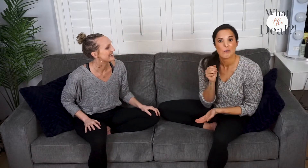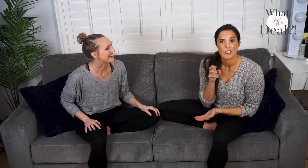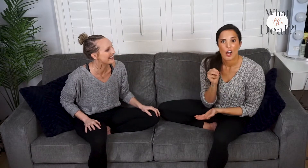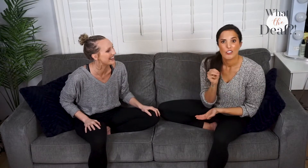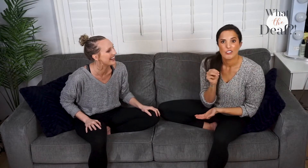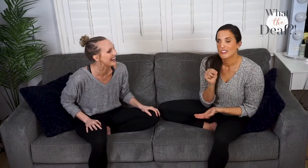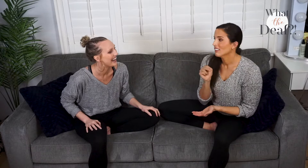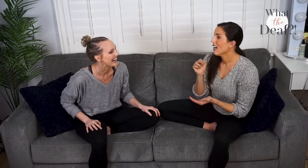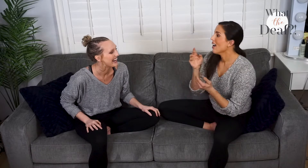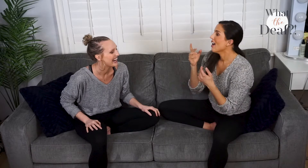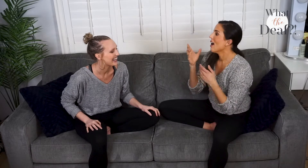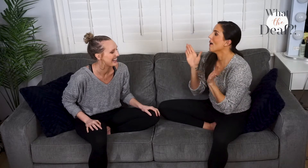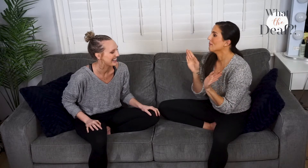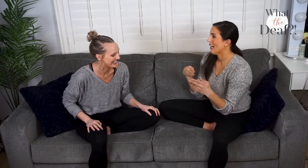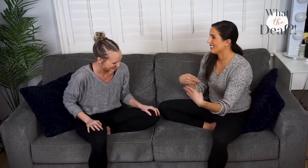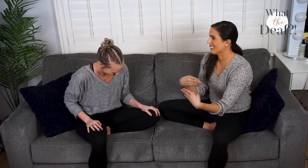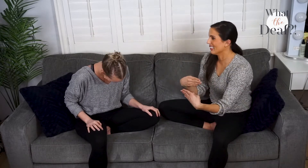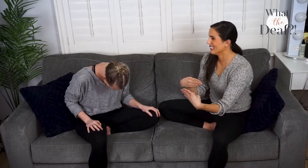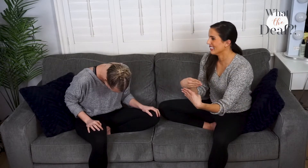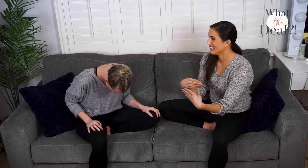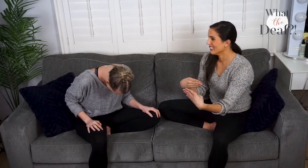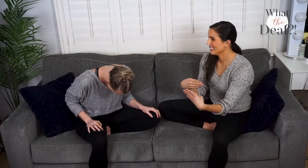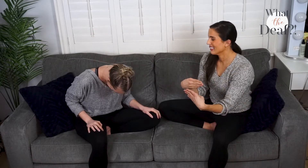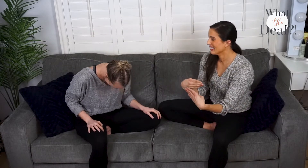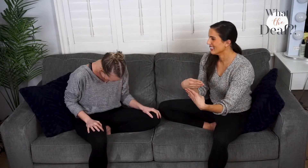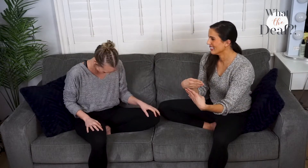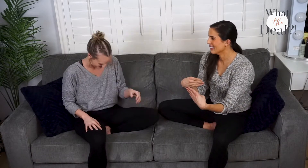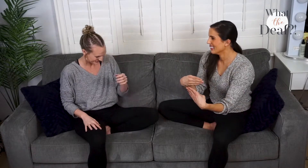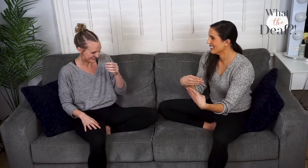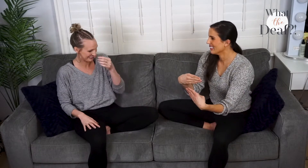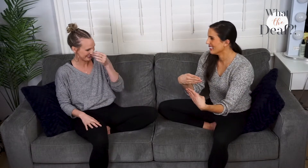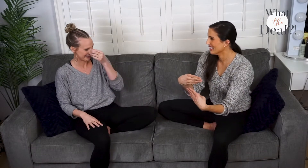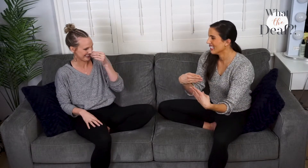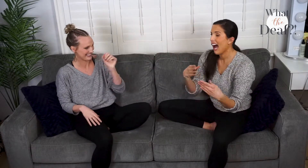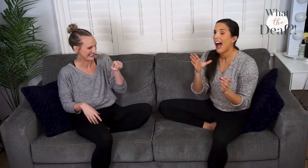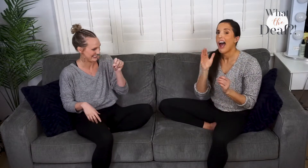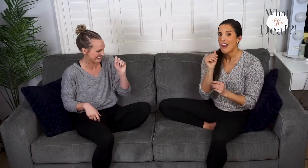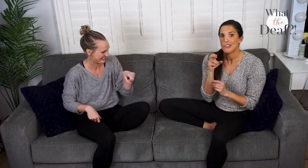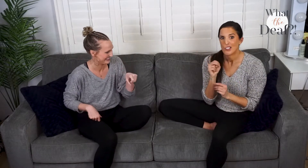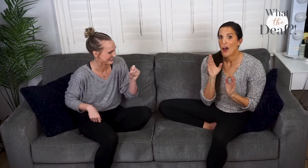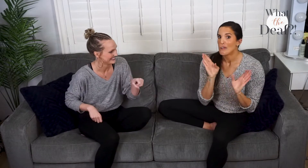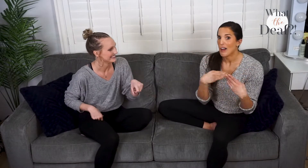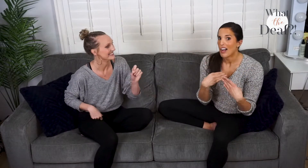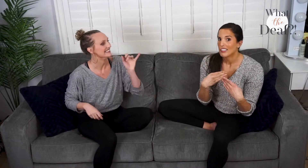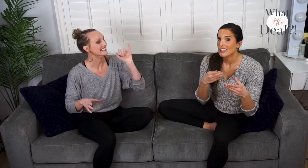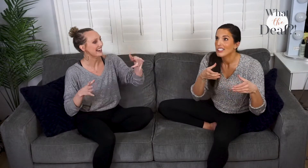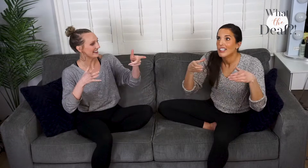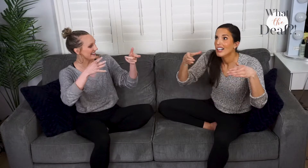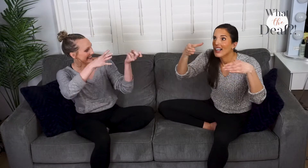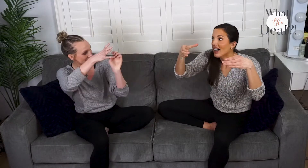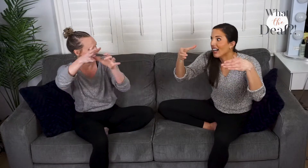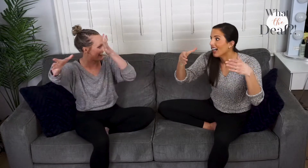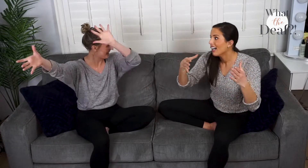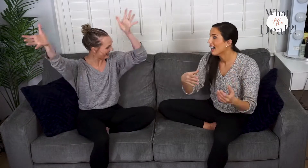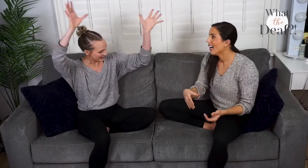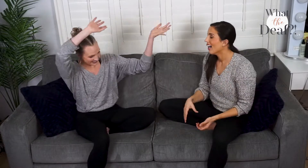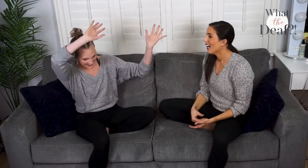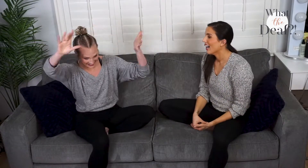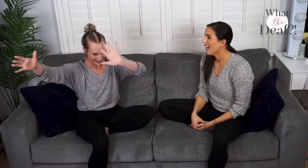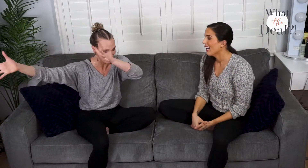I mean, thanks Amazon-- It was an Amazon box. An Amazon box that we tried to carry. Yes.